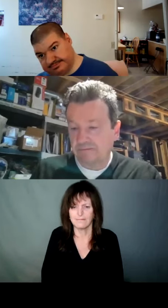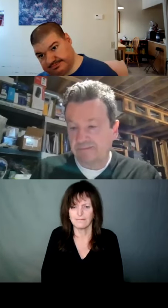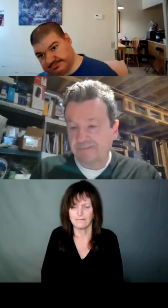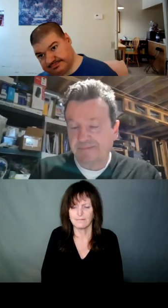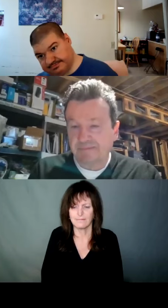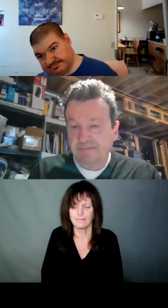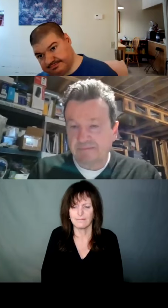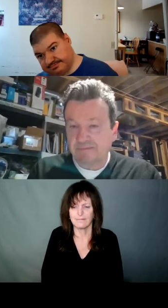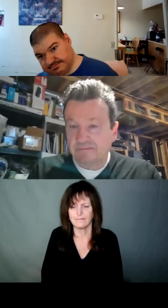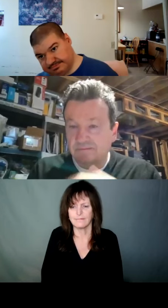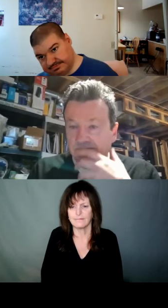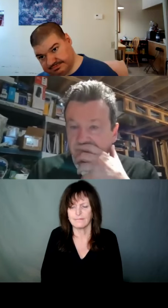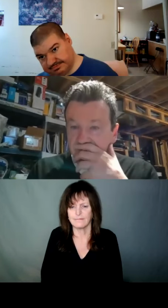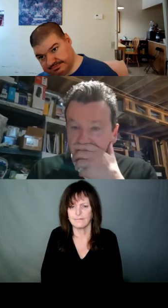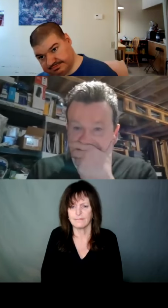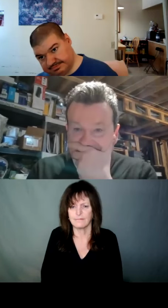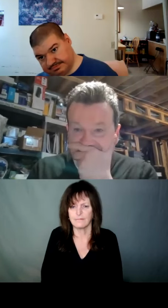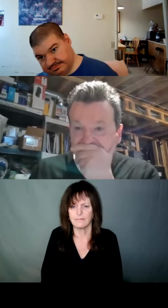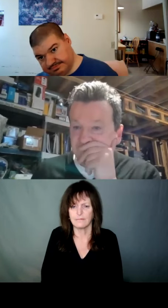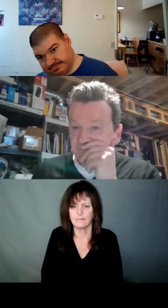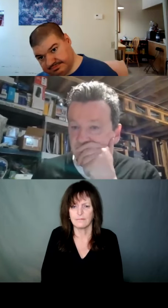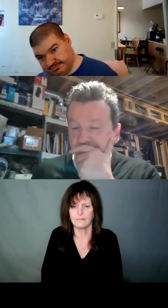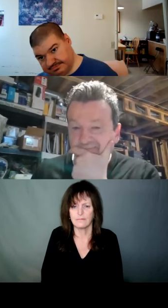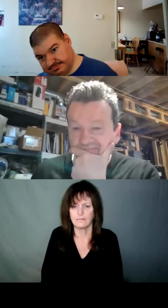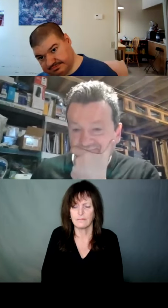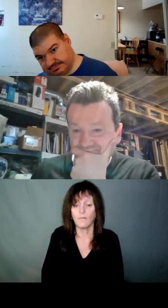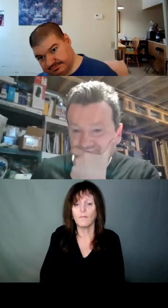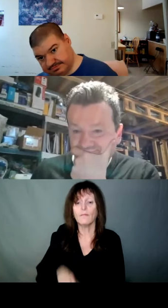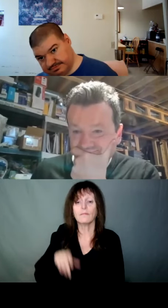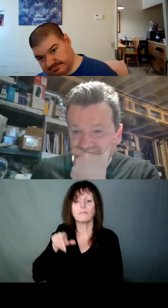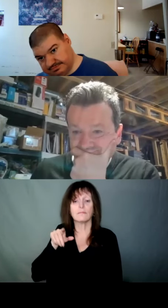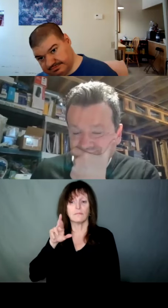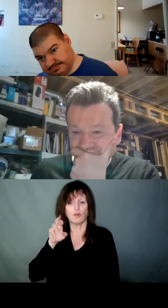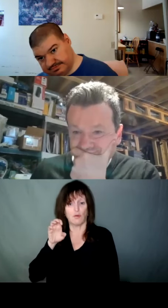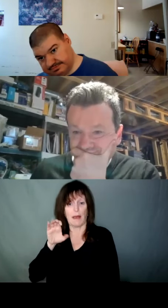by email